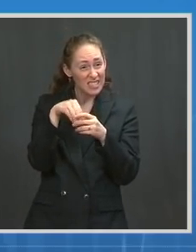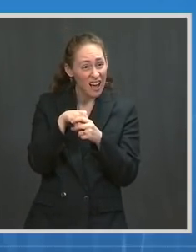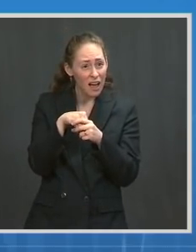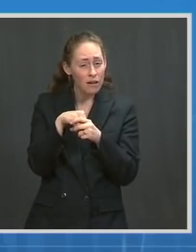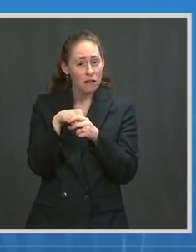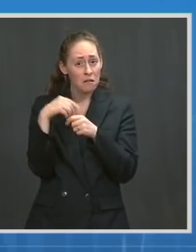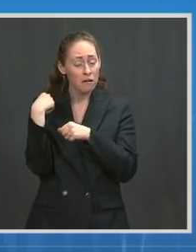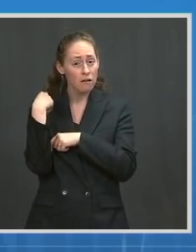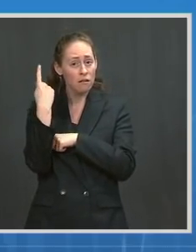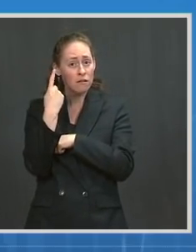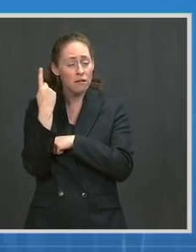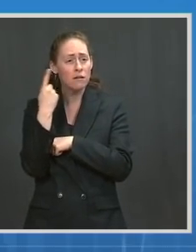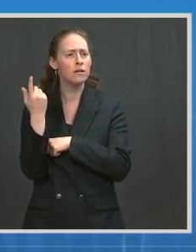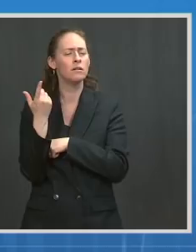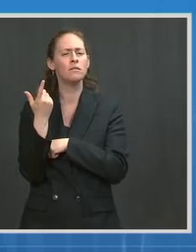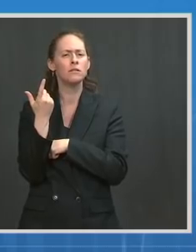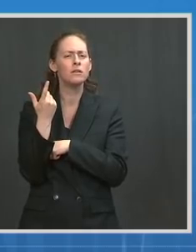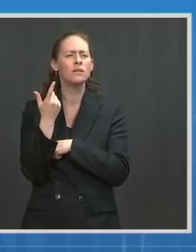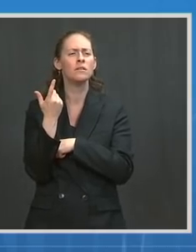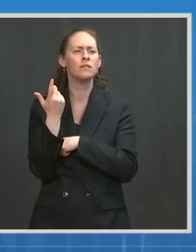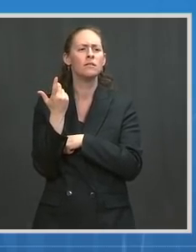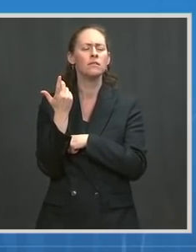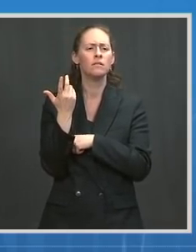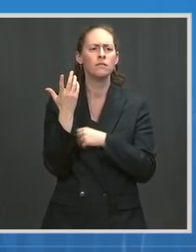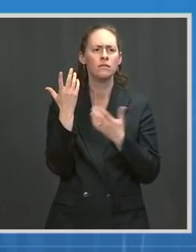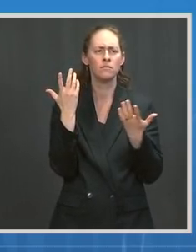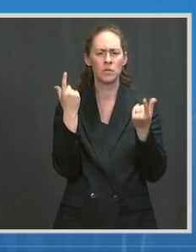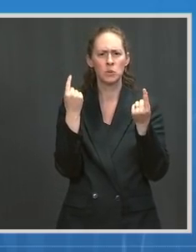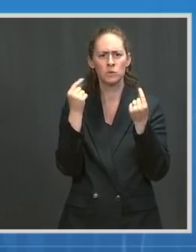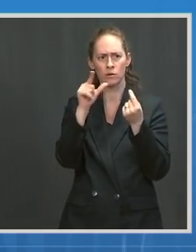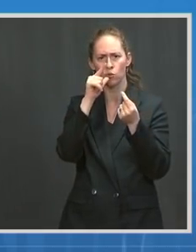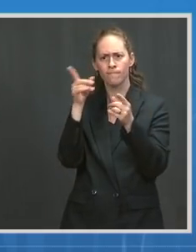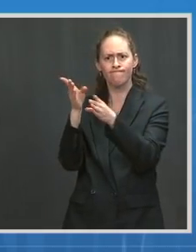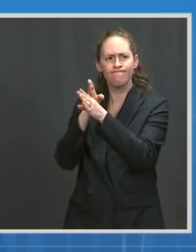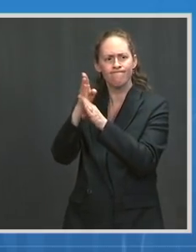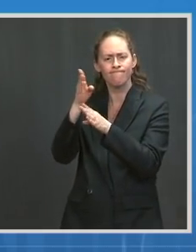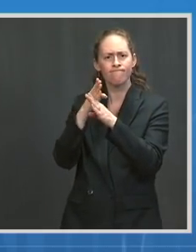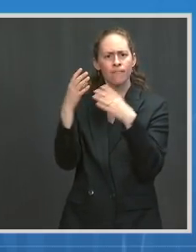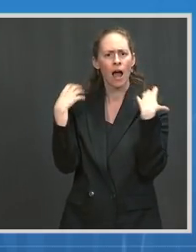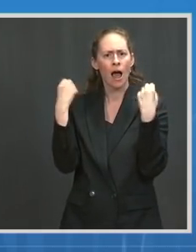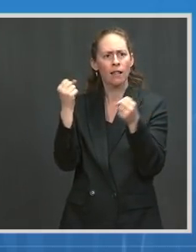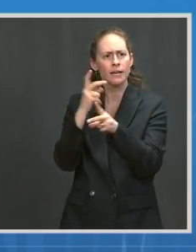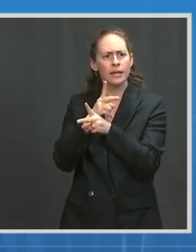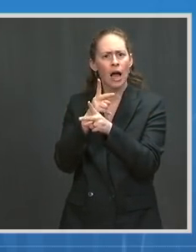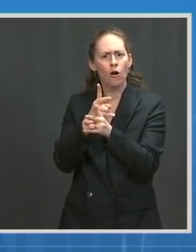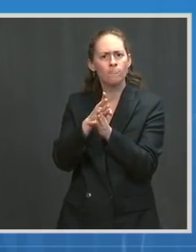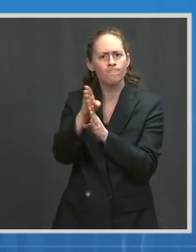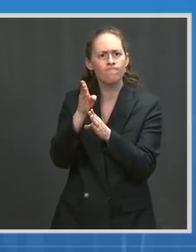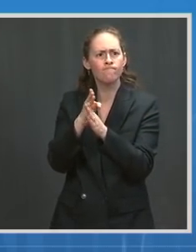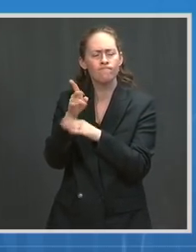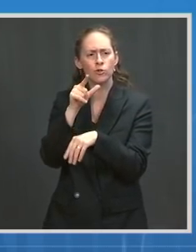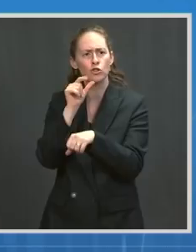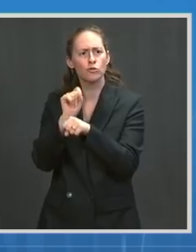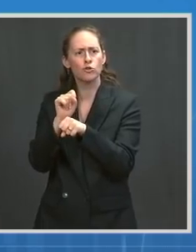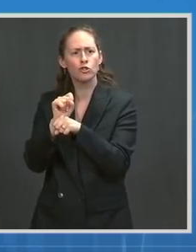beyond healthcare providers, I believe. So does this mean vaccinated people can take their mask off on an airplane?